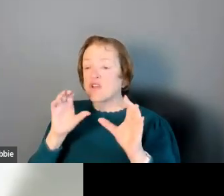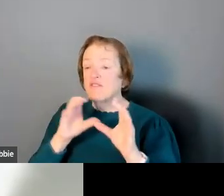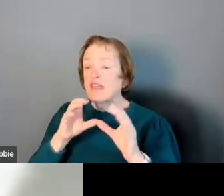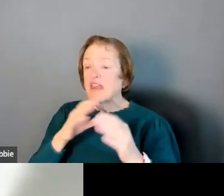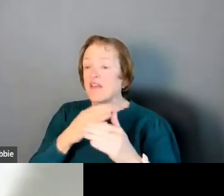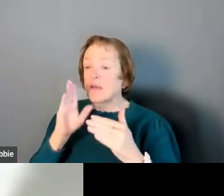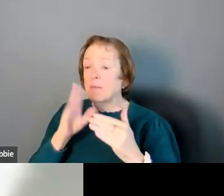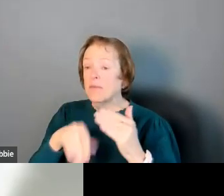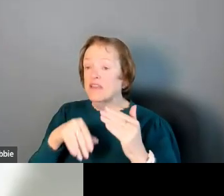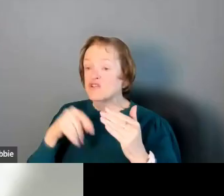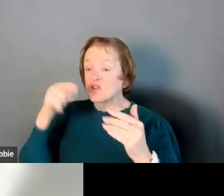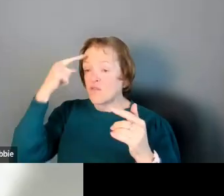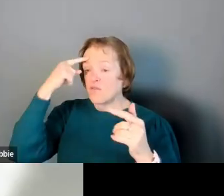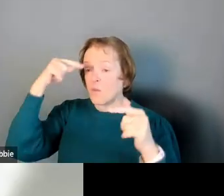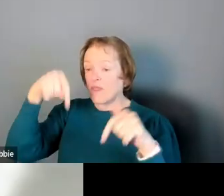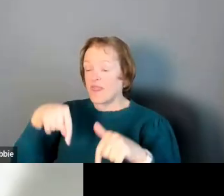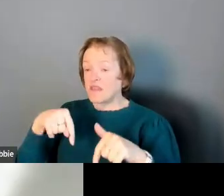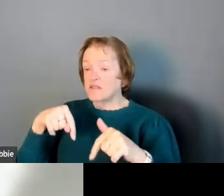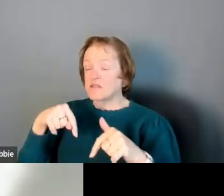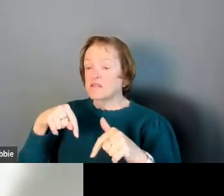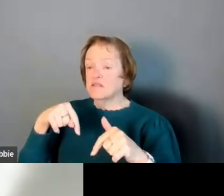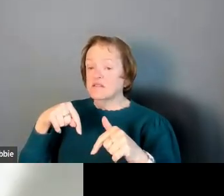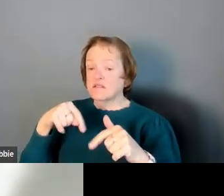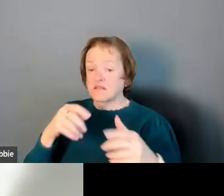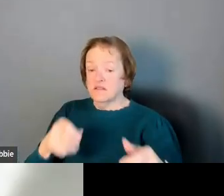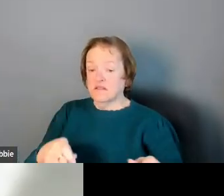for you to get your one-hour certificate,